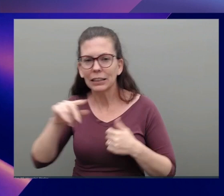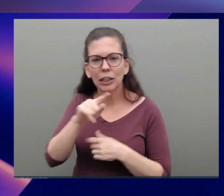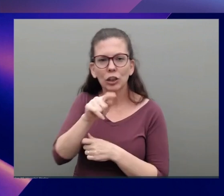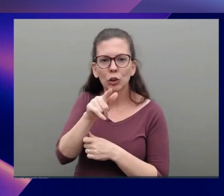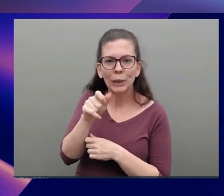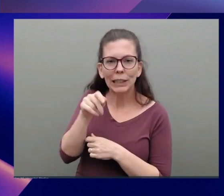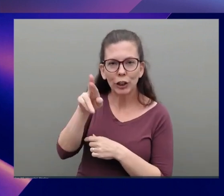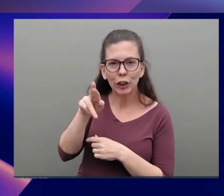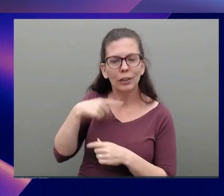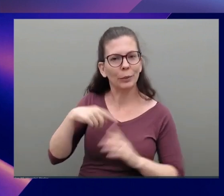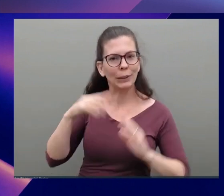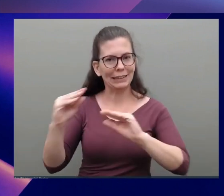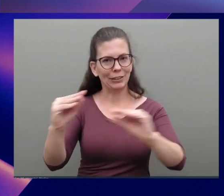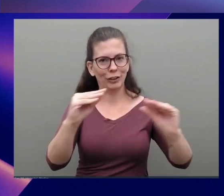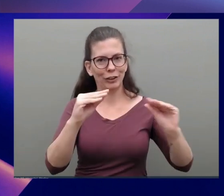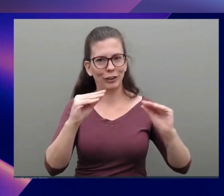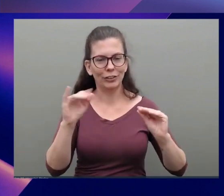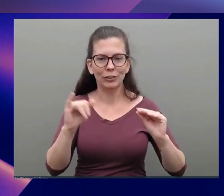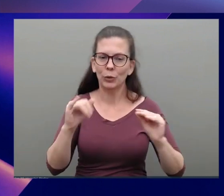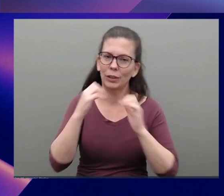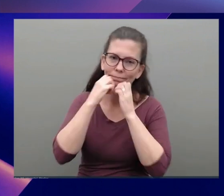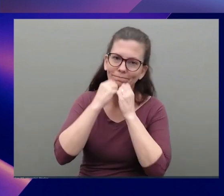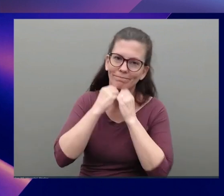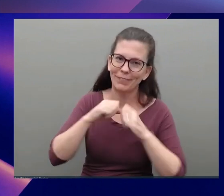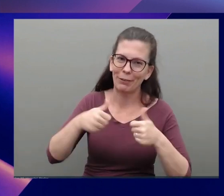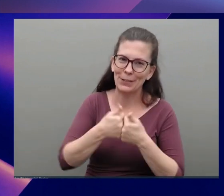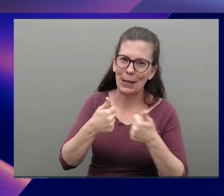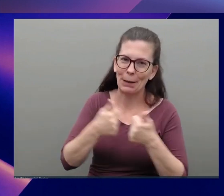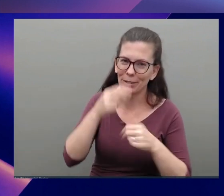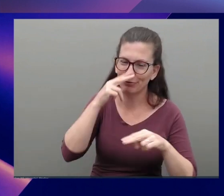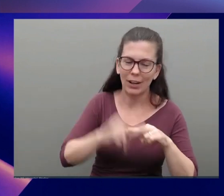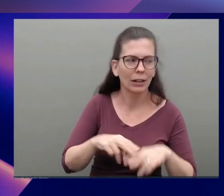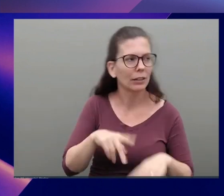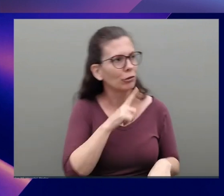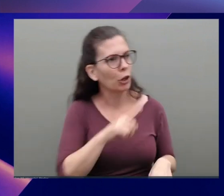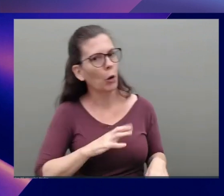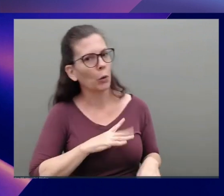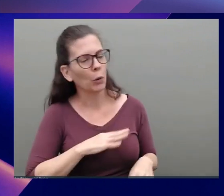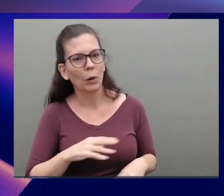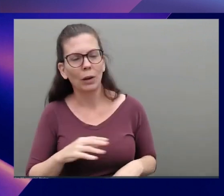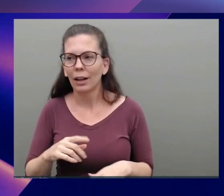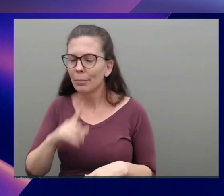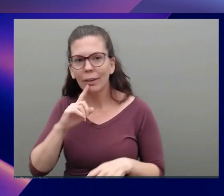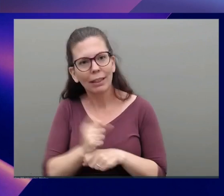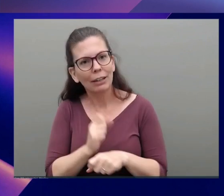And it's what we love doing. - It's so cool, yeah. Literally our job. I love doing it. Yeah.